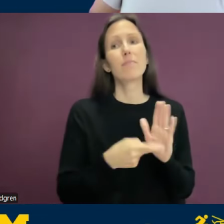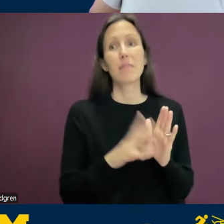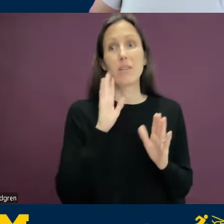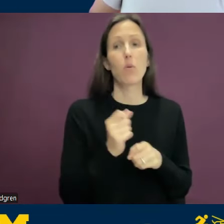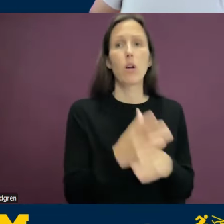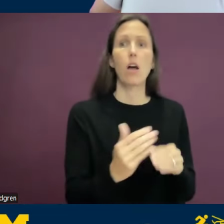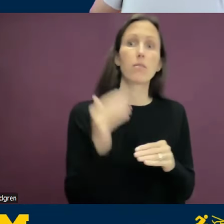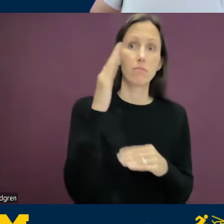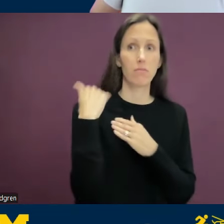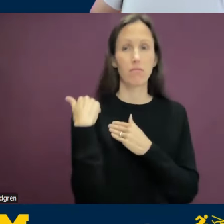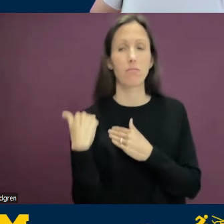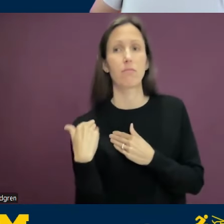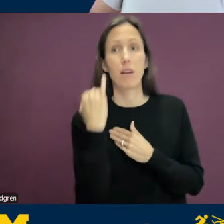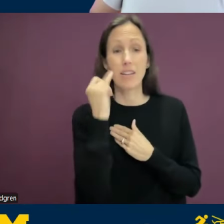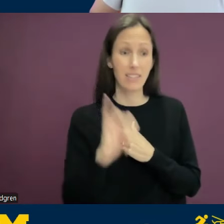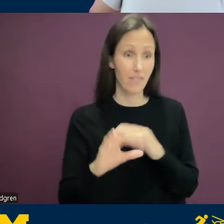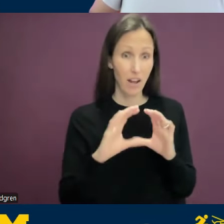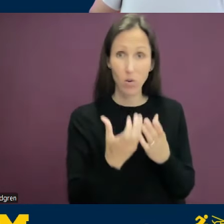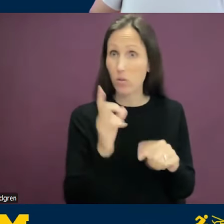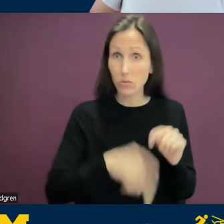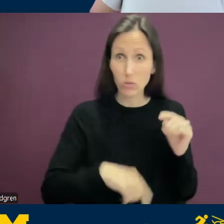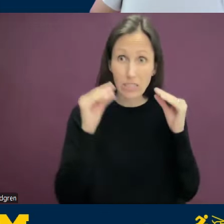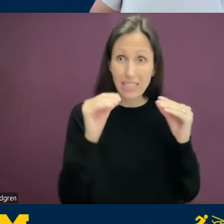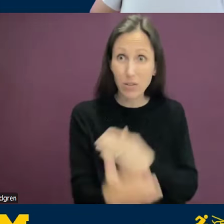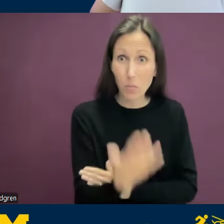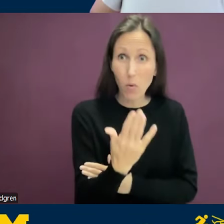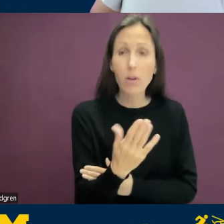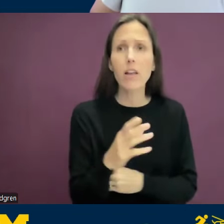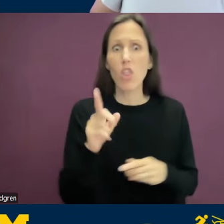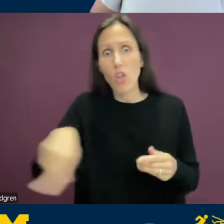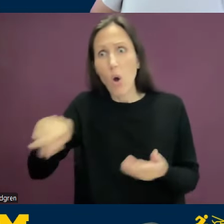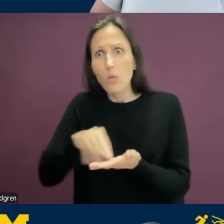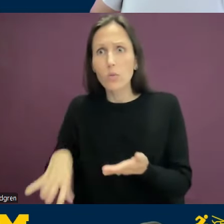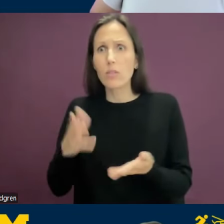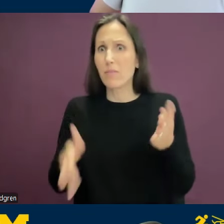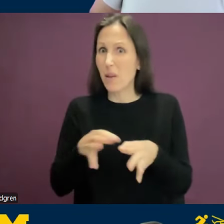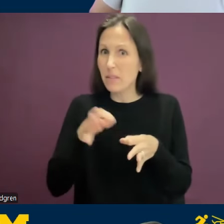because if the course was unable to be taught, it could delay graduation terms for the students.